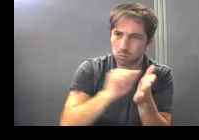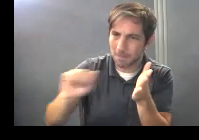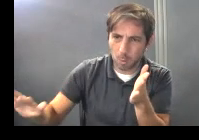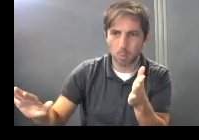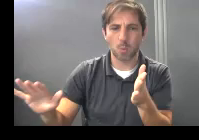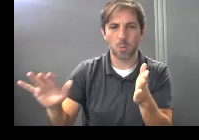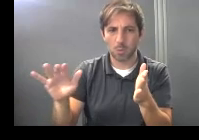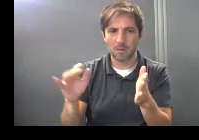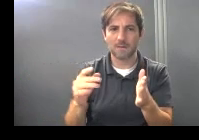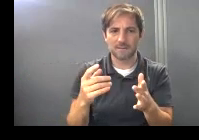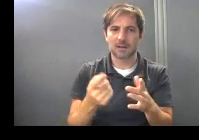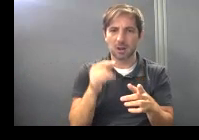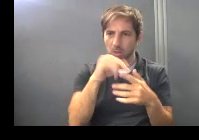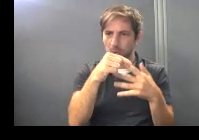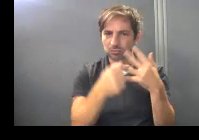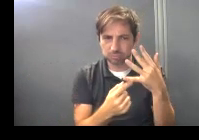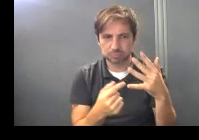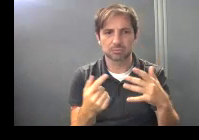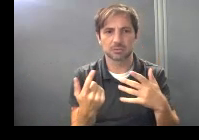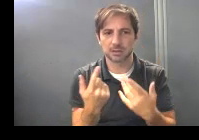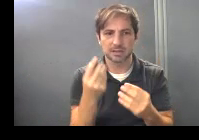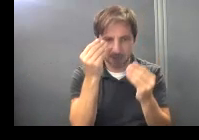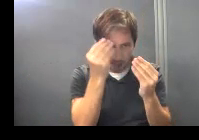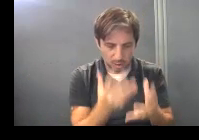THE PROCESS OF KNOWING AND ACKNOWLEDGING THE GROUND BENEATH OUR FEET IS A WAY OF HONORING